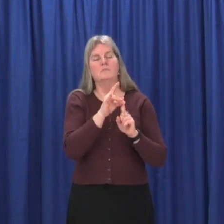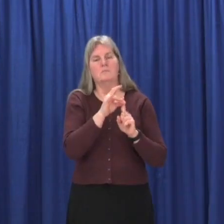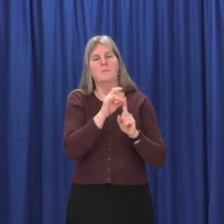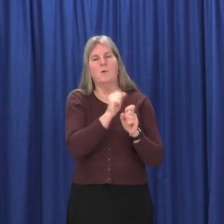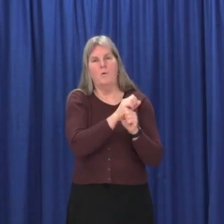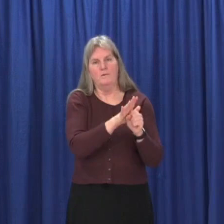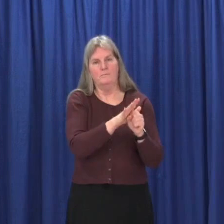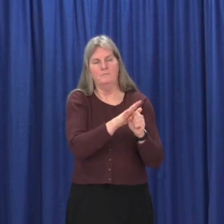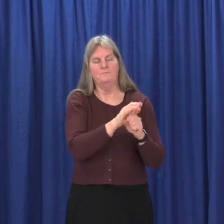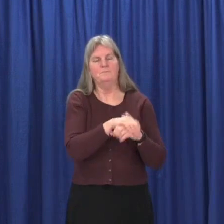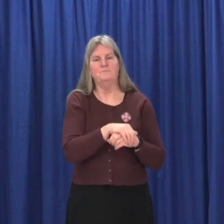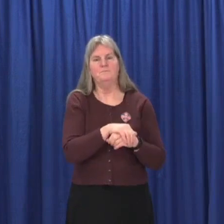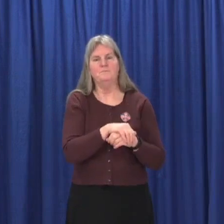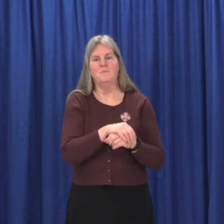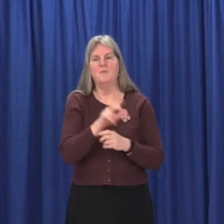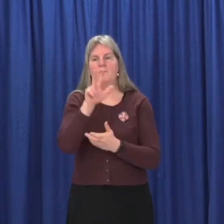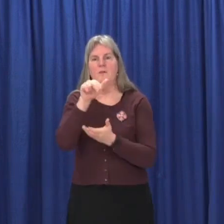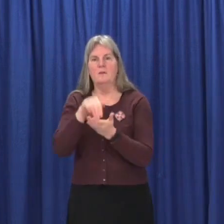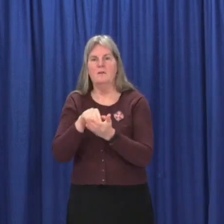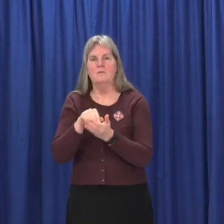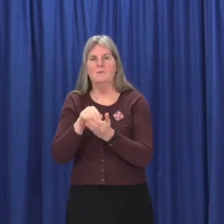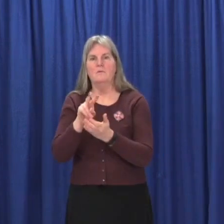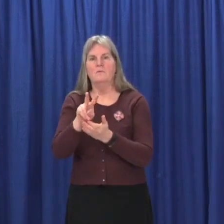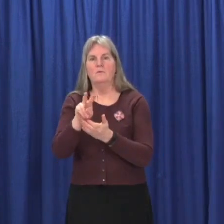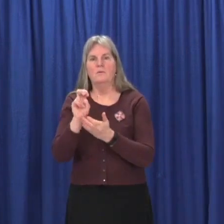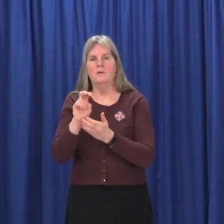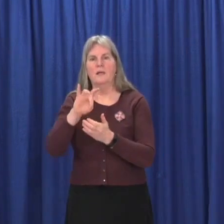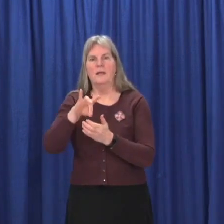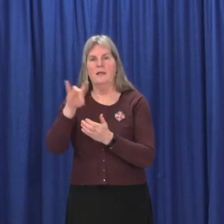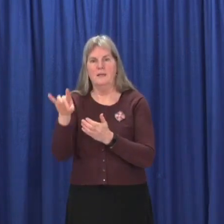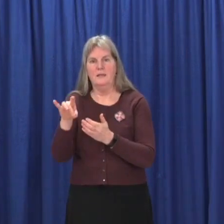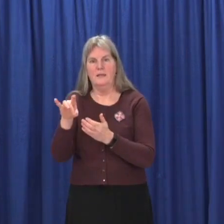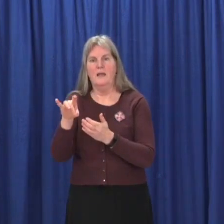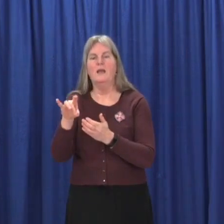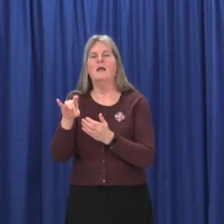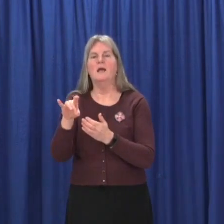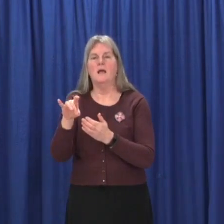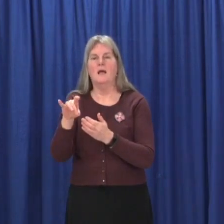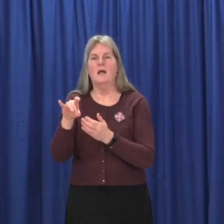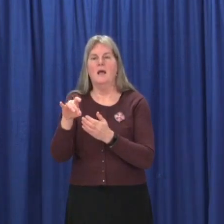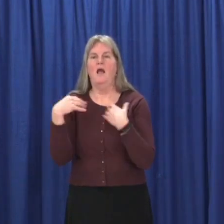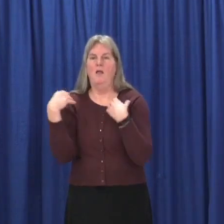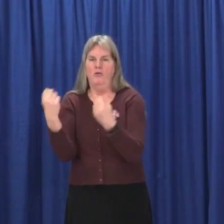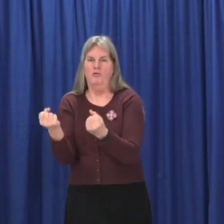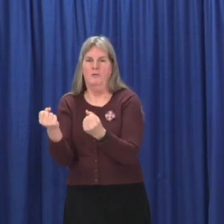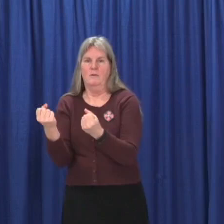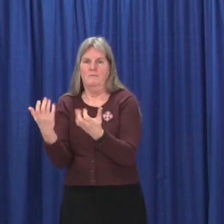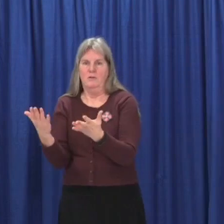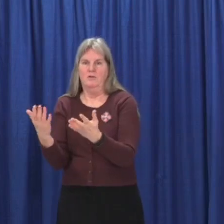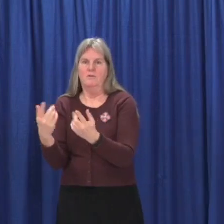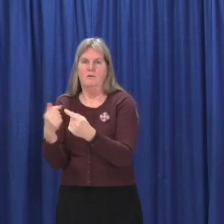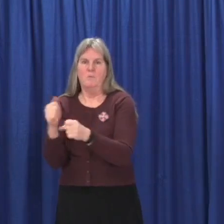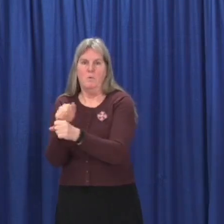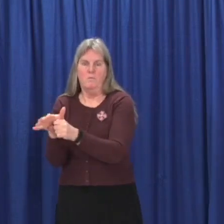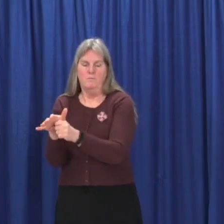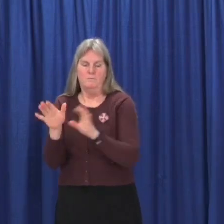and 3,288 cases have recovered.